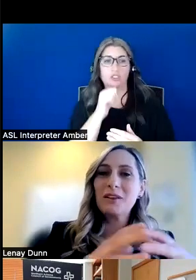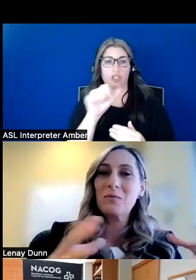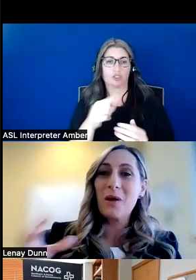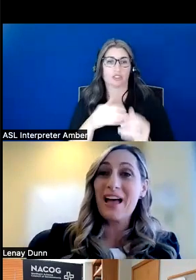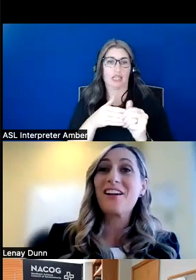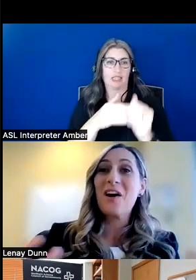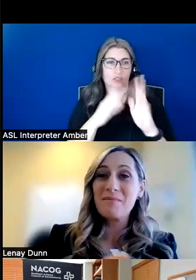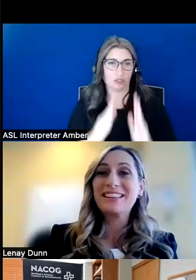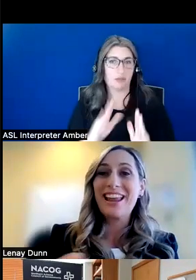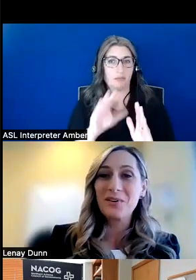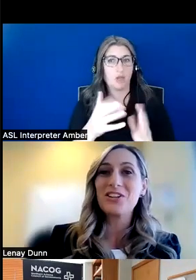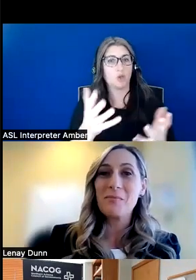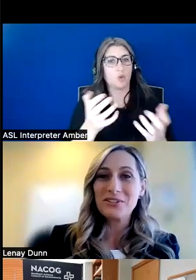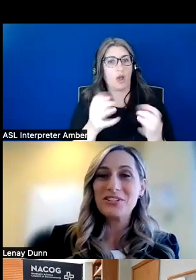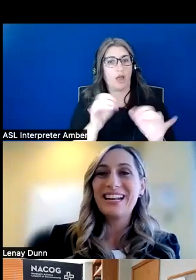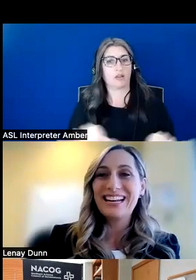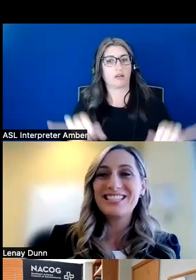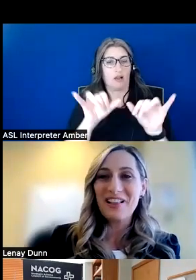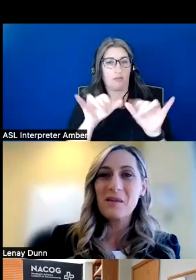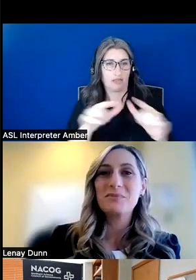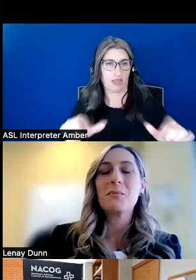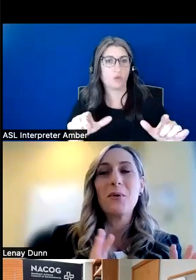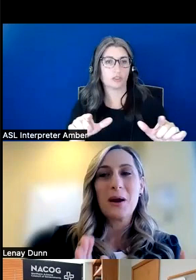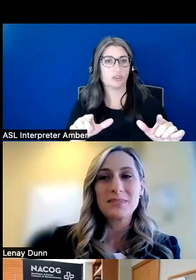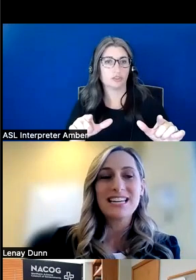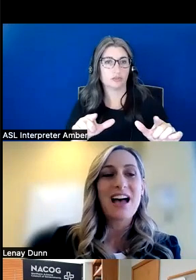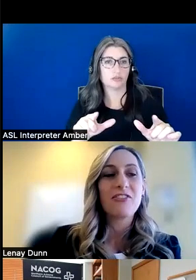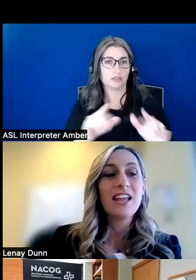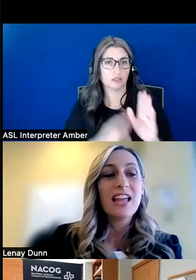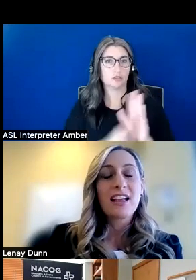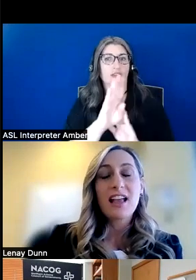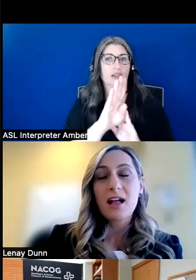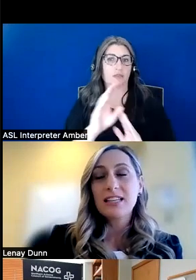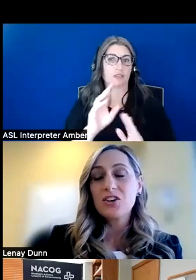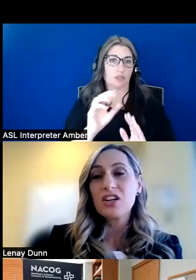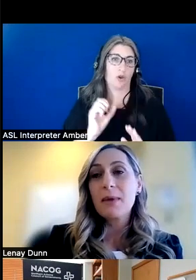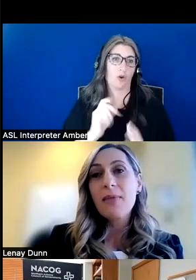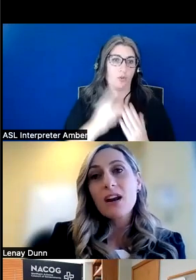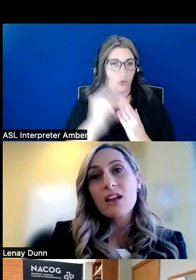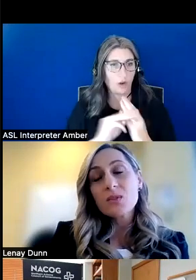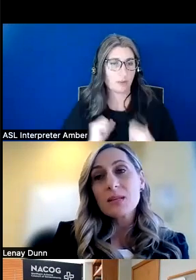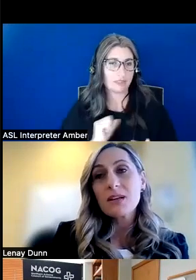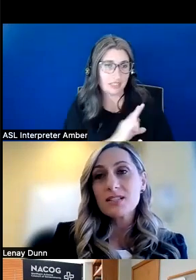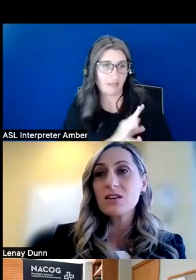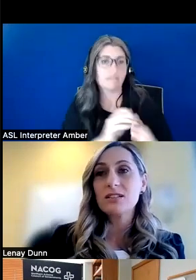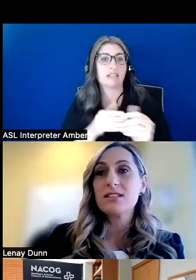You really want that common-language opportunity to develop, so program staff, leadership, and then also some consultants.